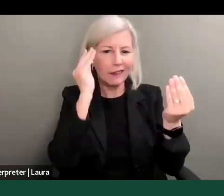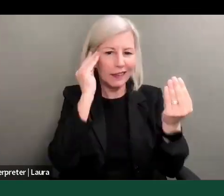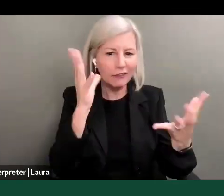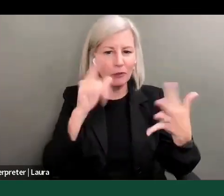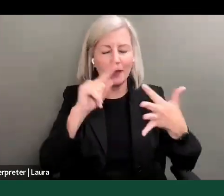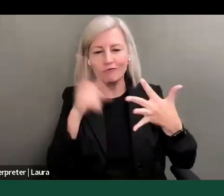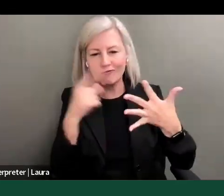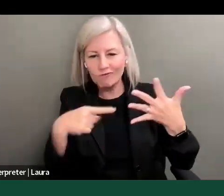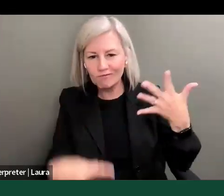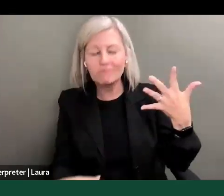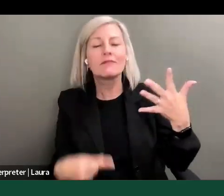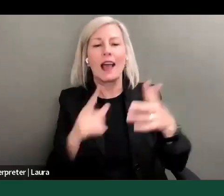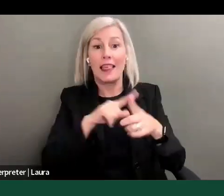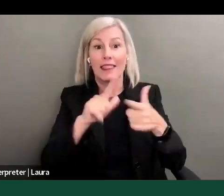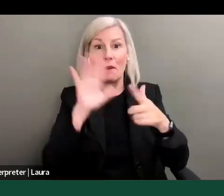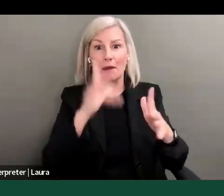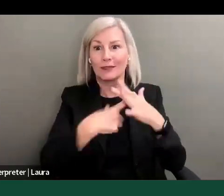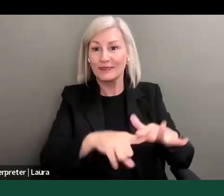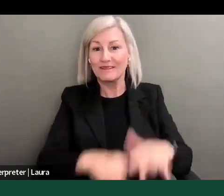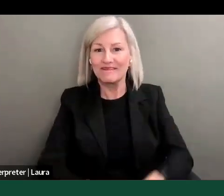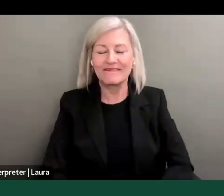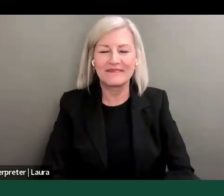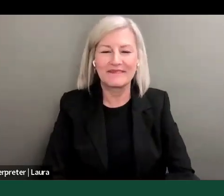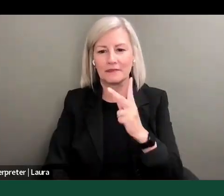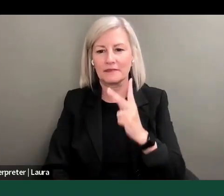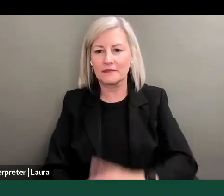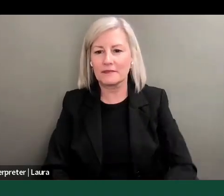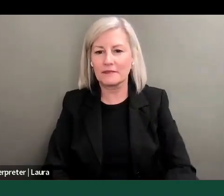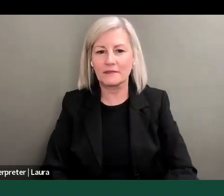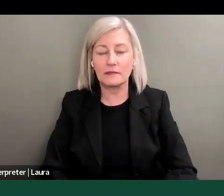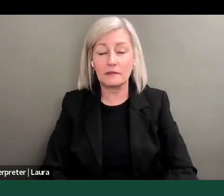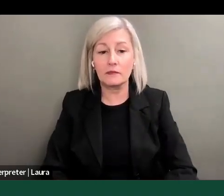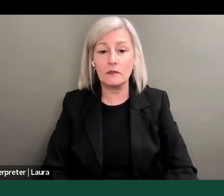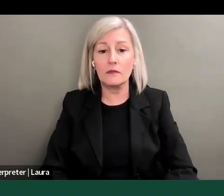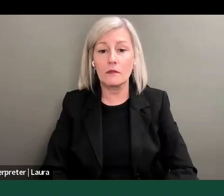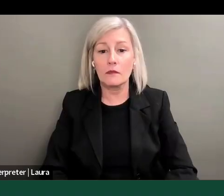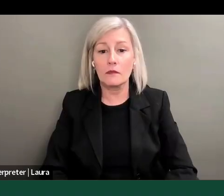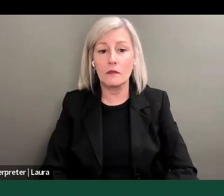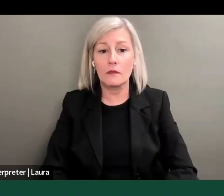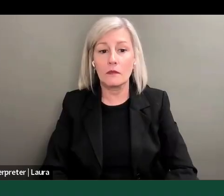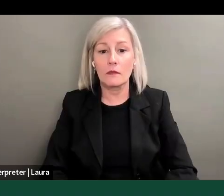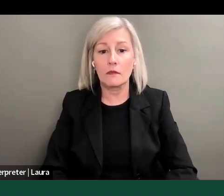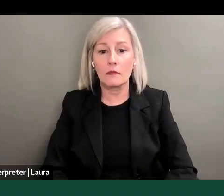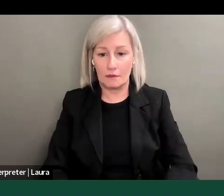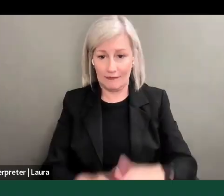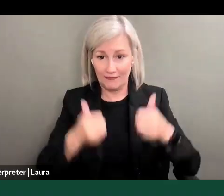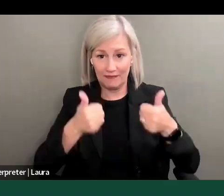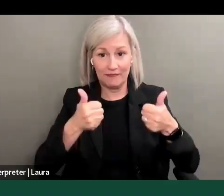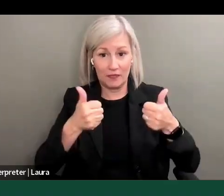then we will kick it off. All right. Do we have screen share?